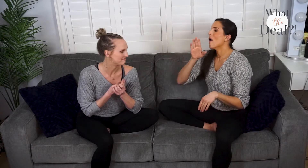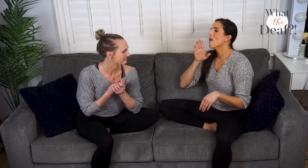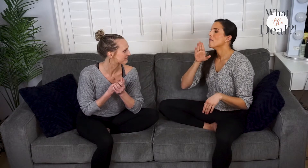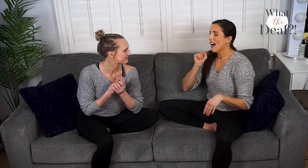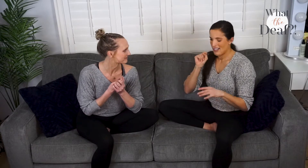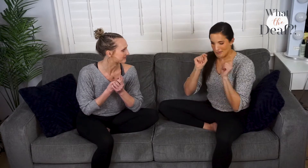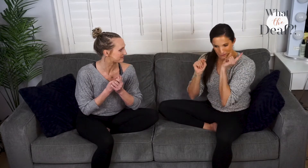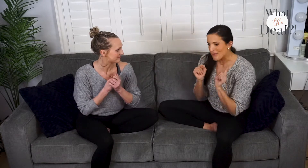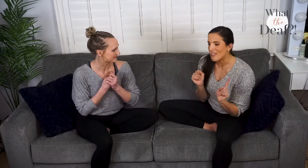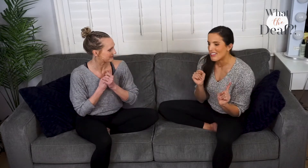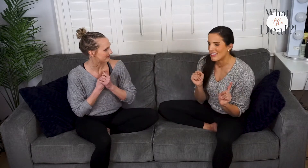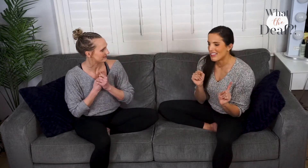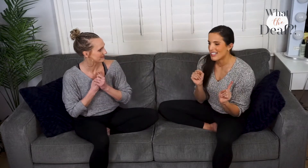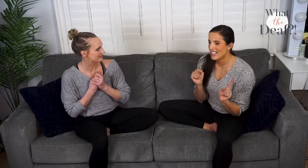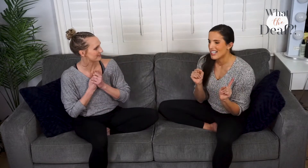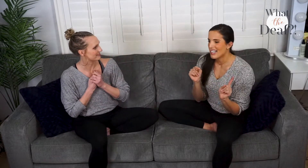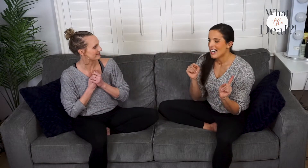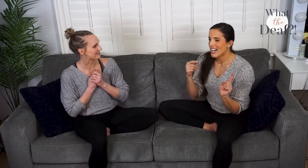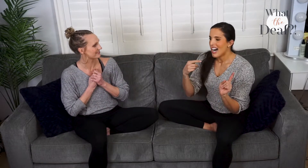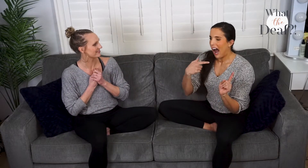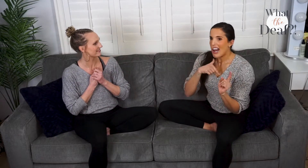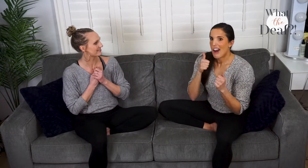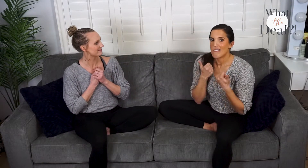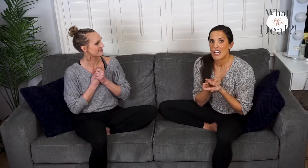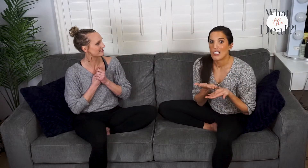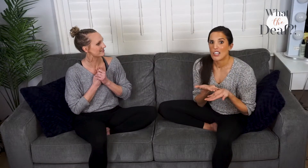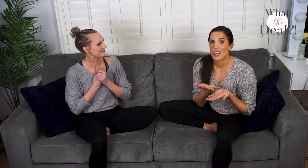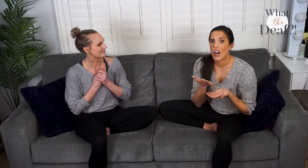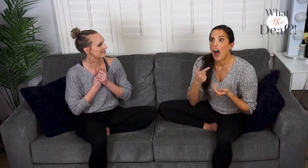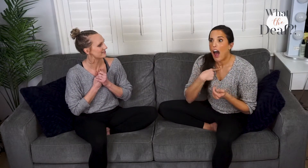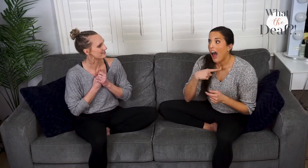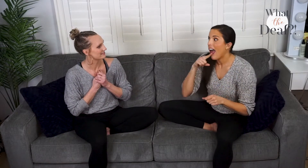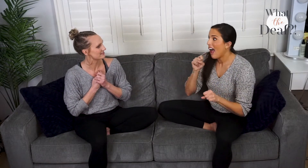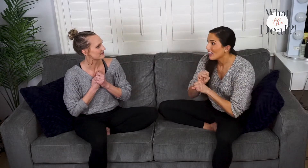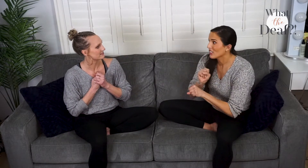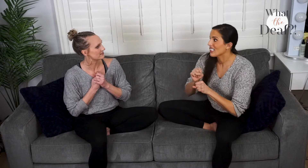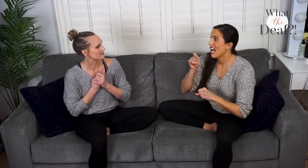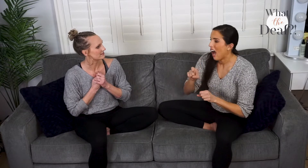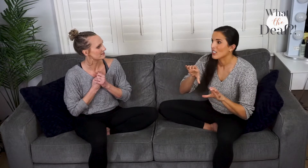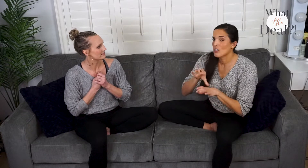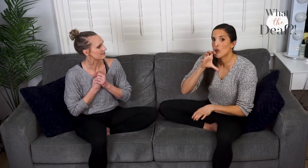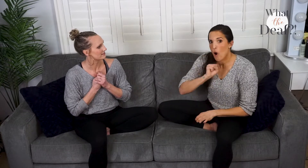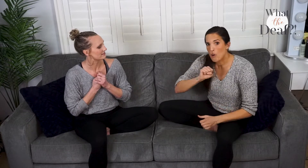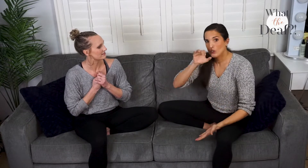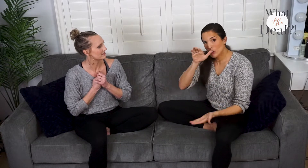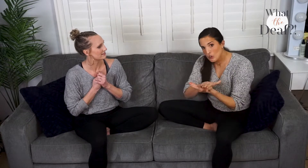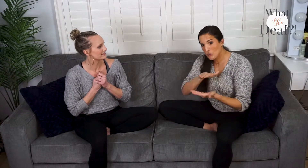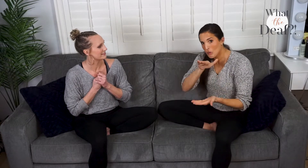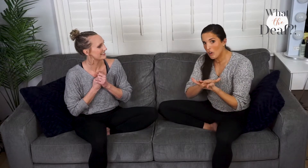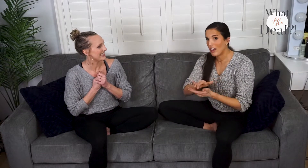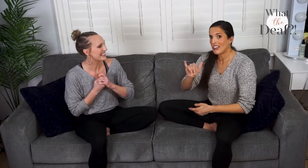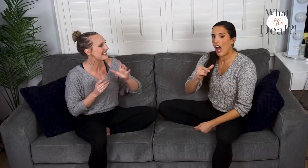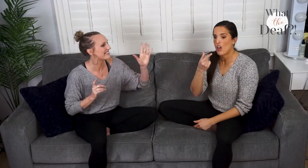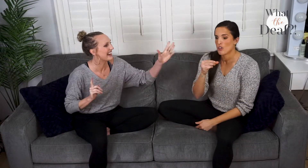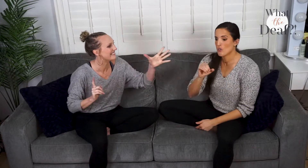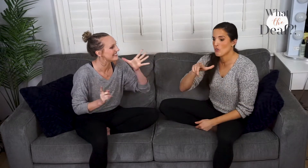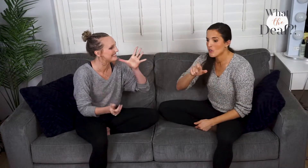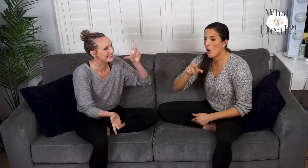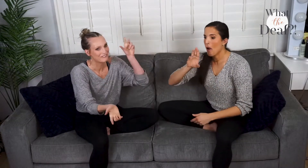But, I didn't have anything. I actually had to do the old school, like Google maps.